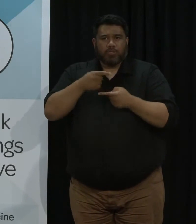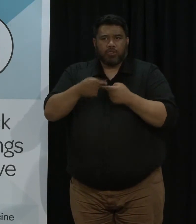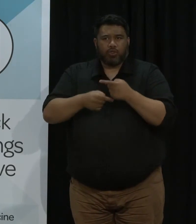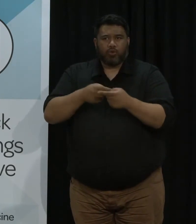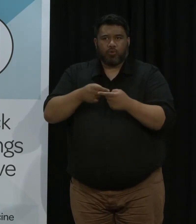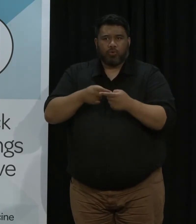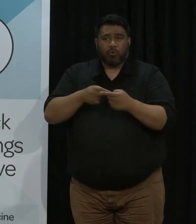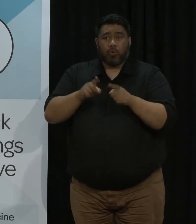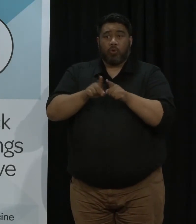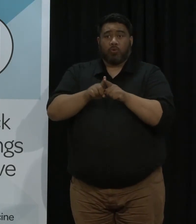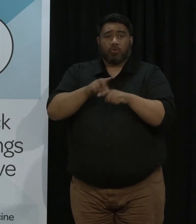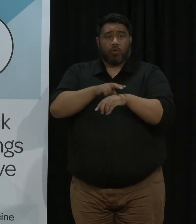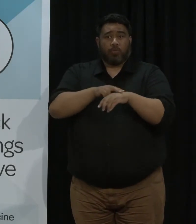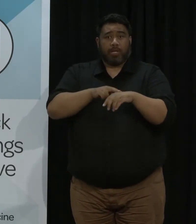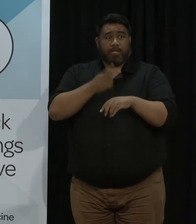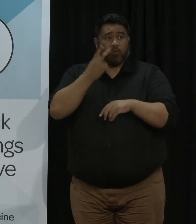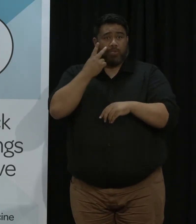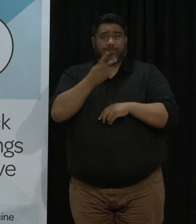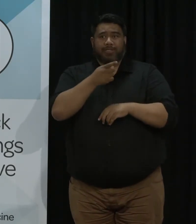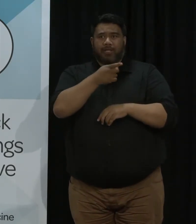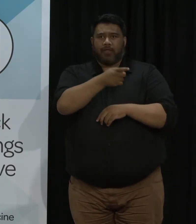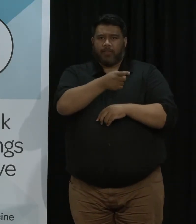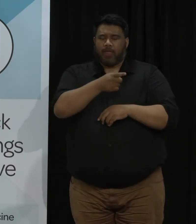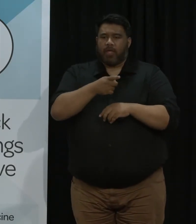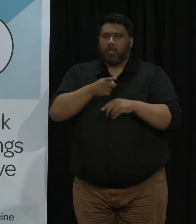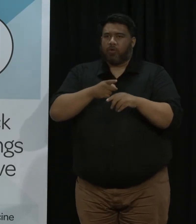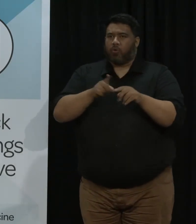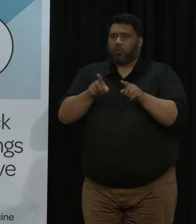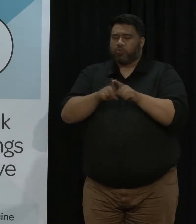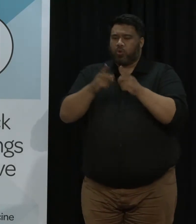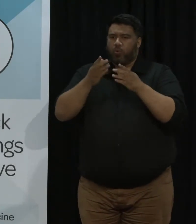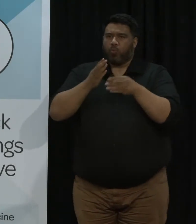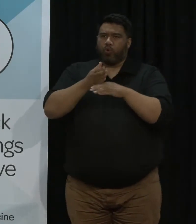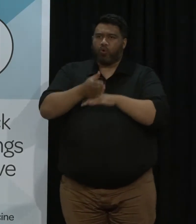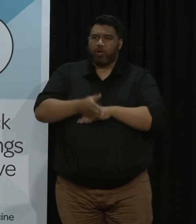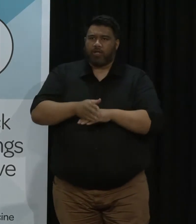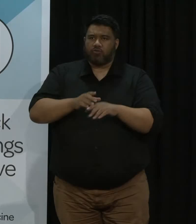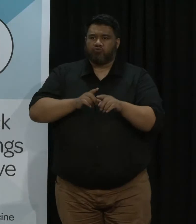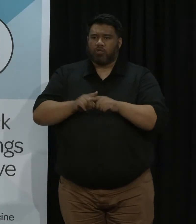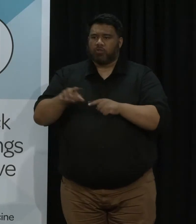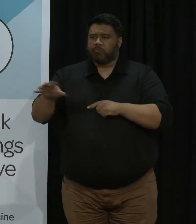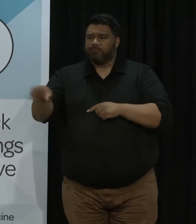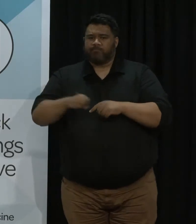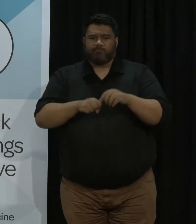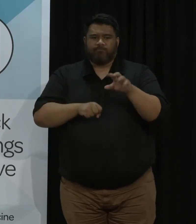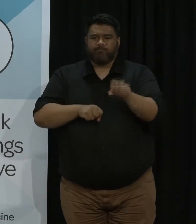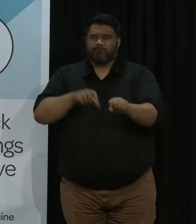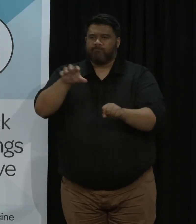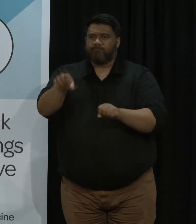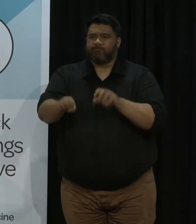designed to cause mass devastation. We have taken on firearms. We will continue to